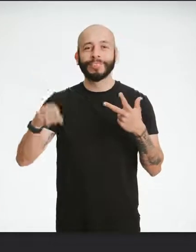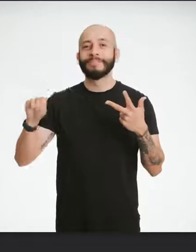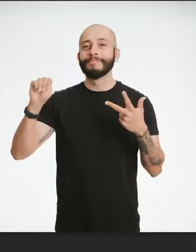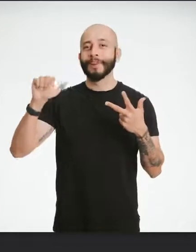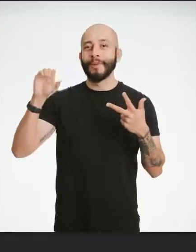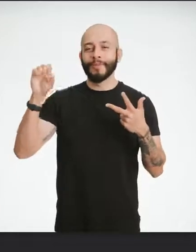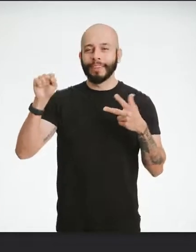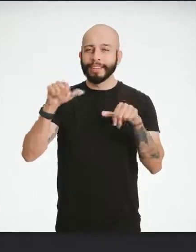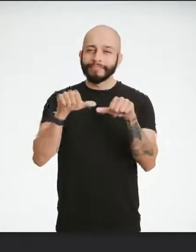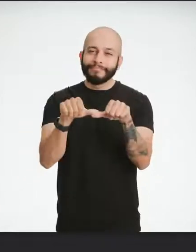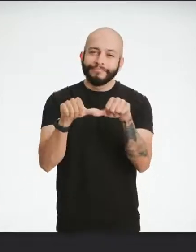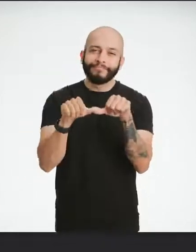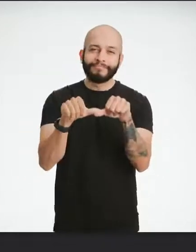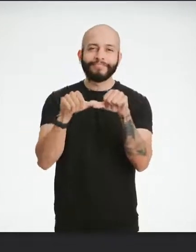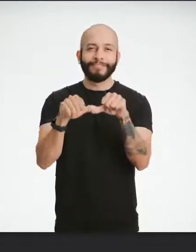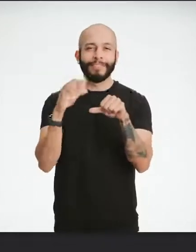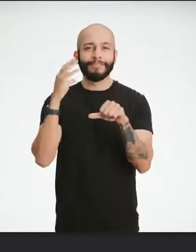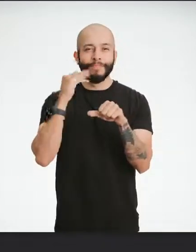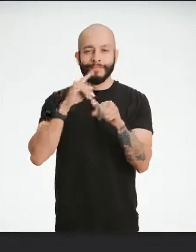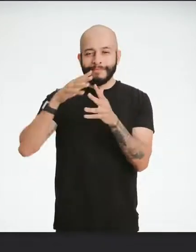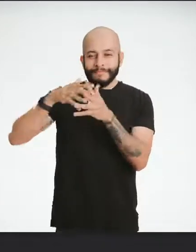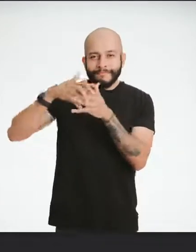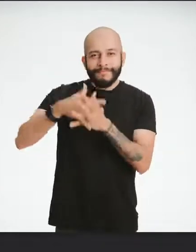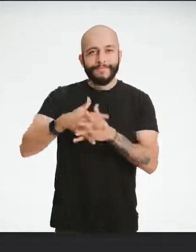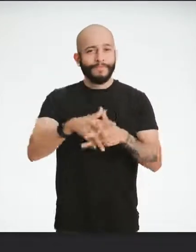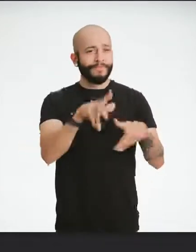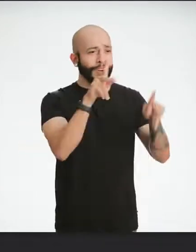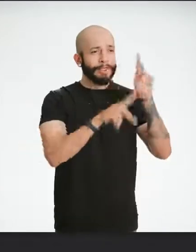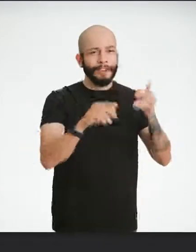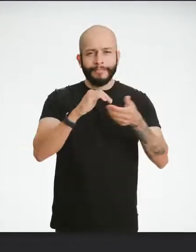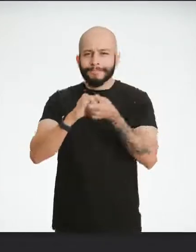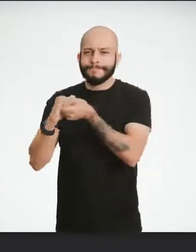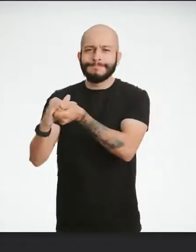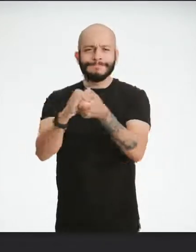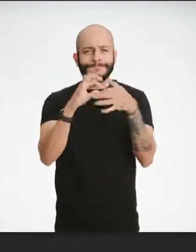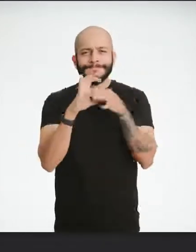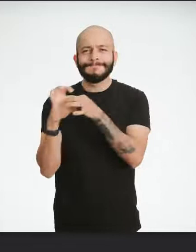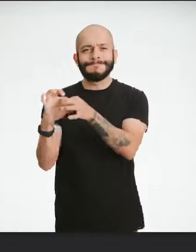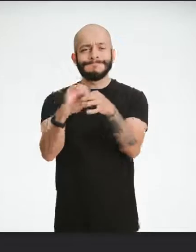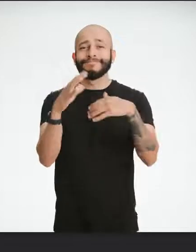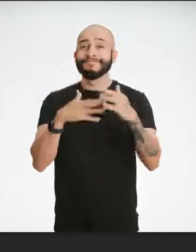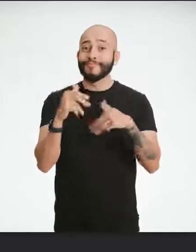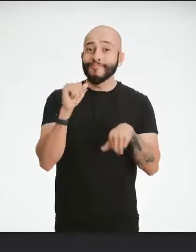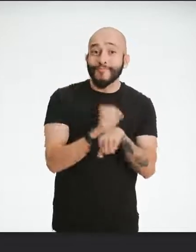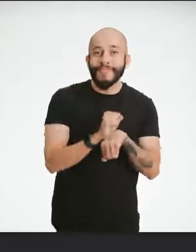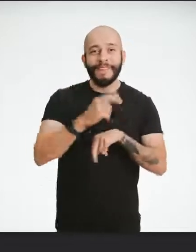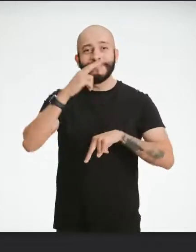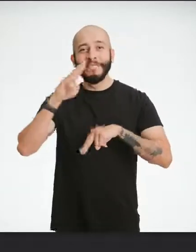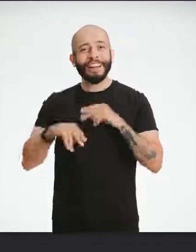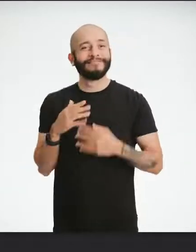experience that's deeply rooted in the connection between the people collaborating, whether for work or play.